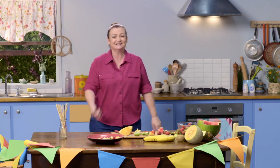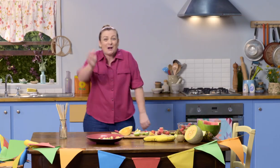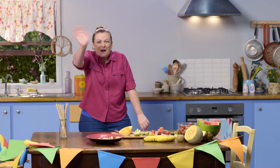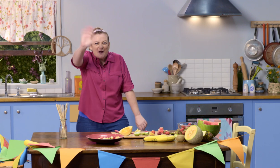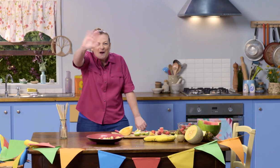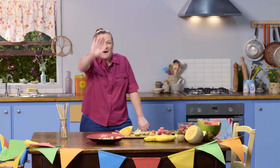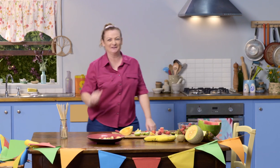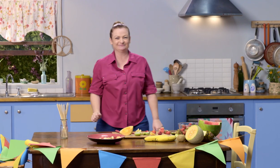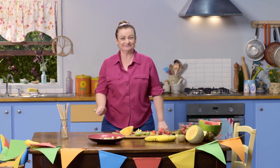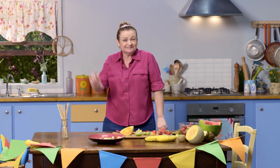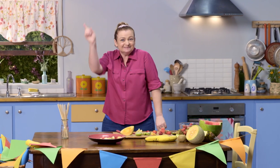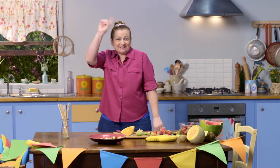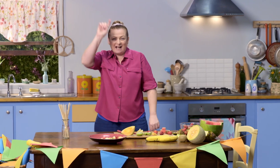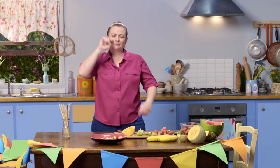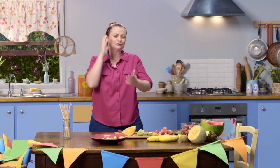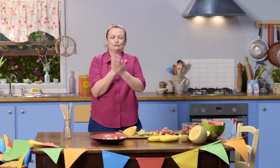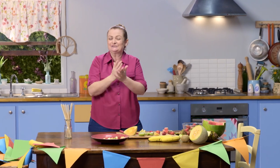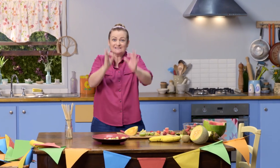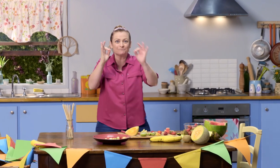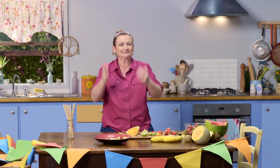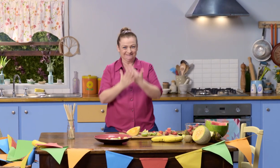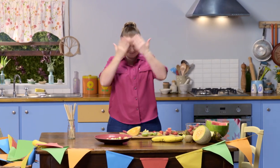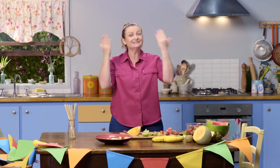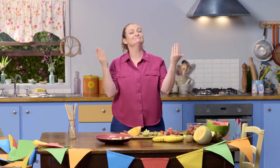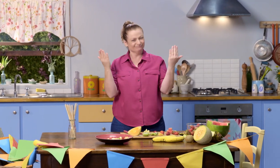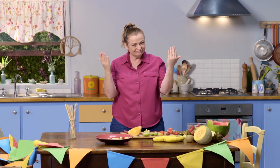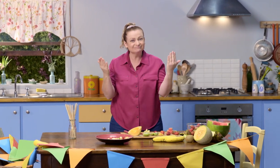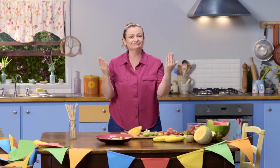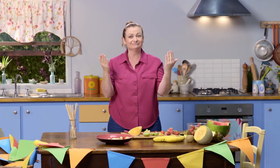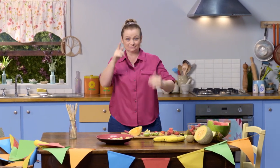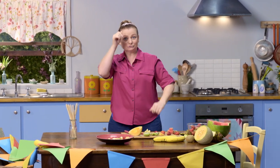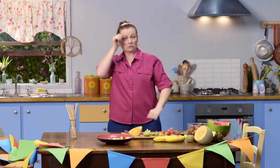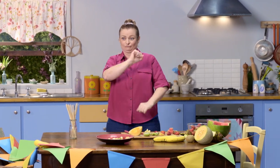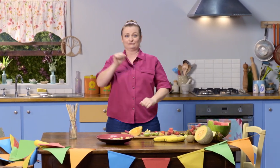Hello, everyone. Today is going to be a very special day.